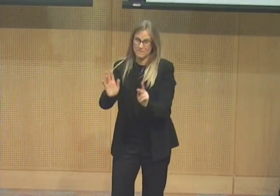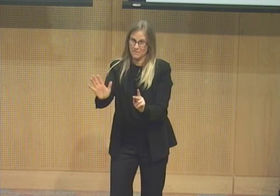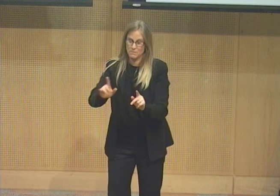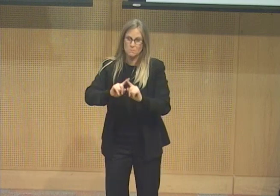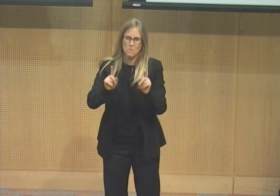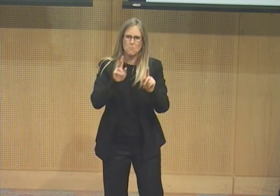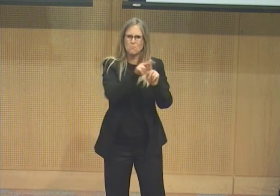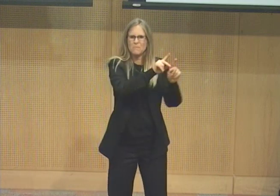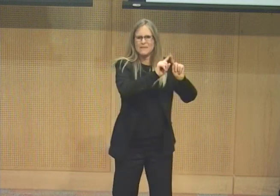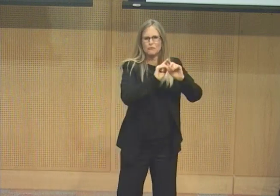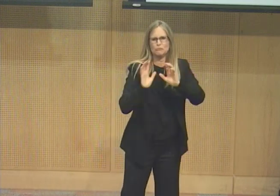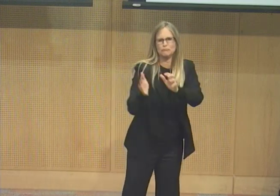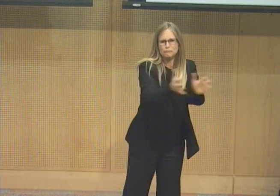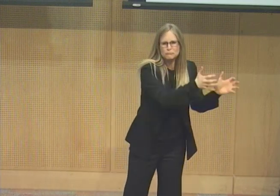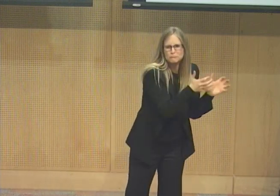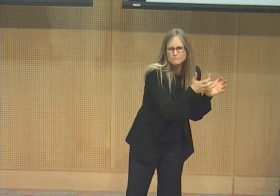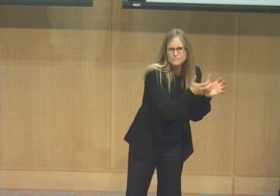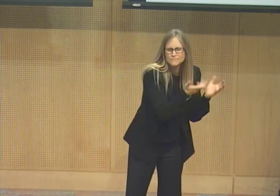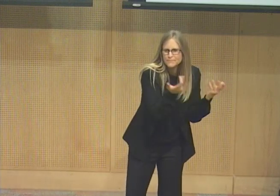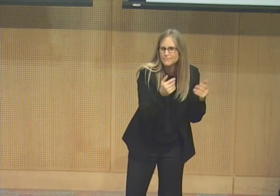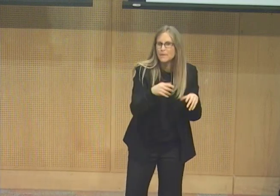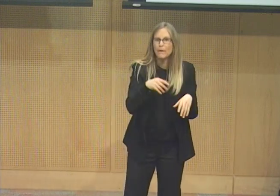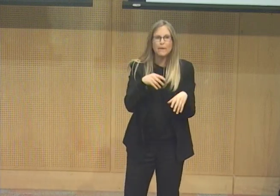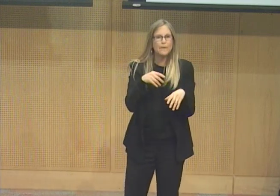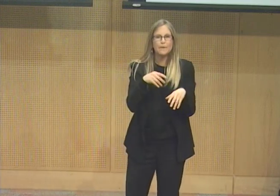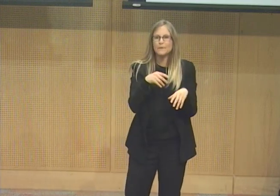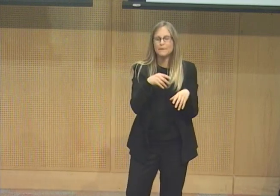in my data set...